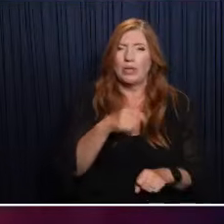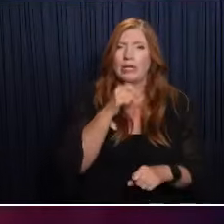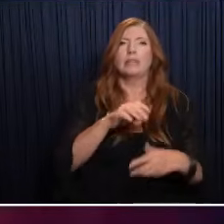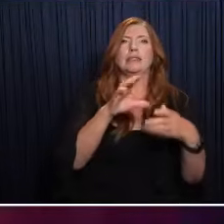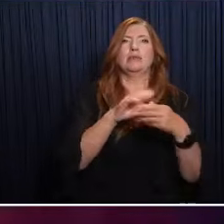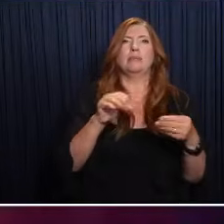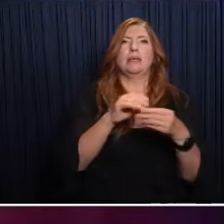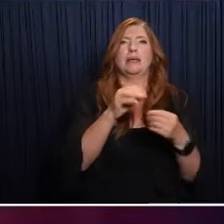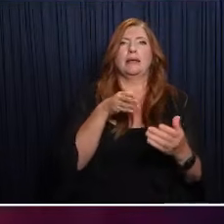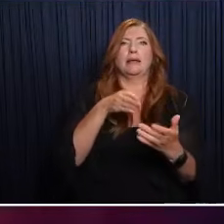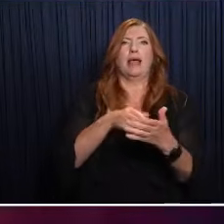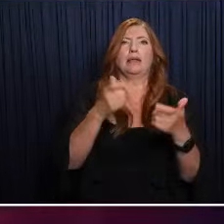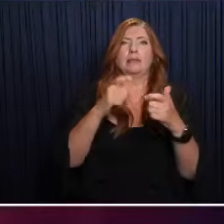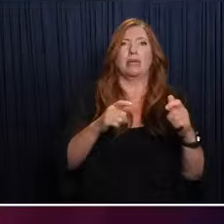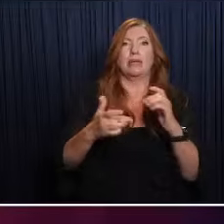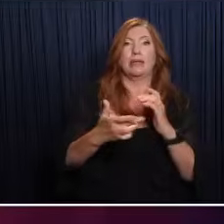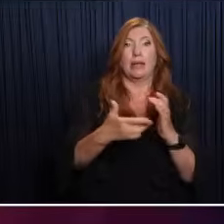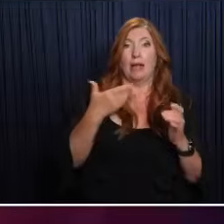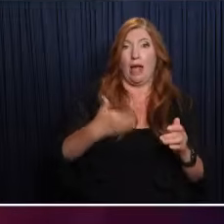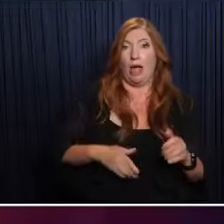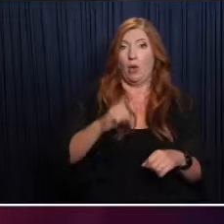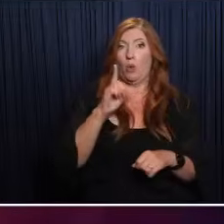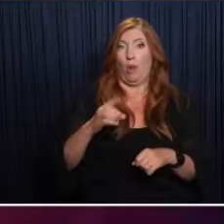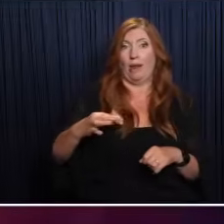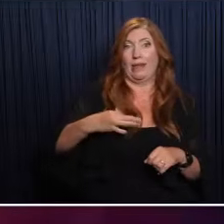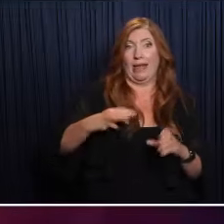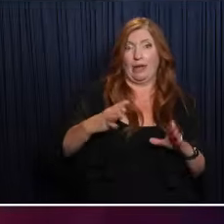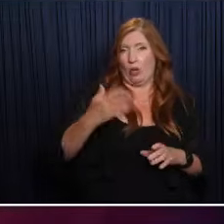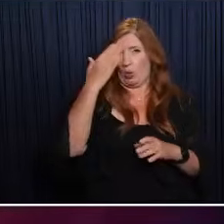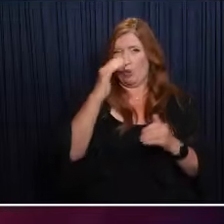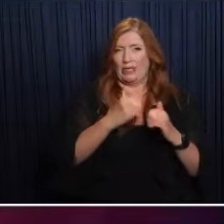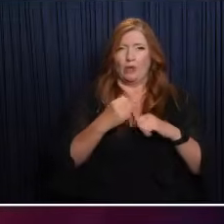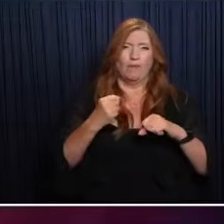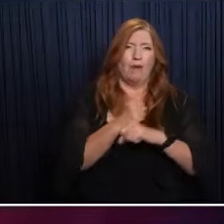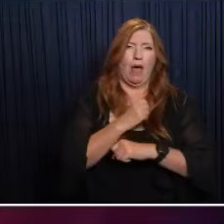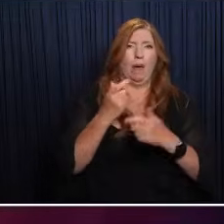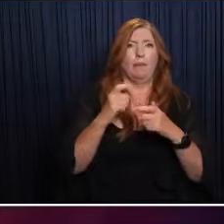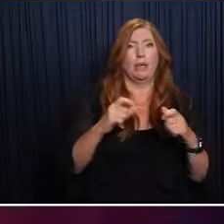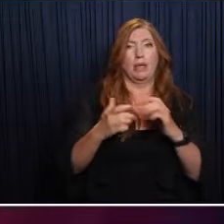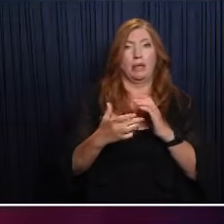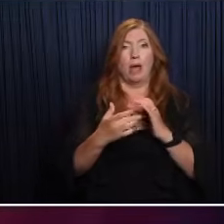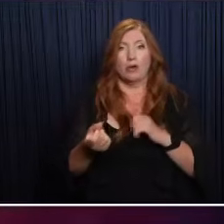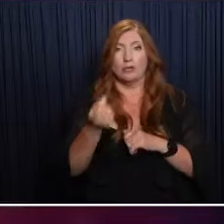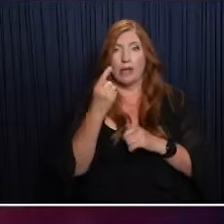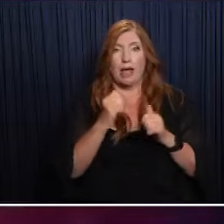BECAUSE WE DIDN'T STEP IN AND